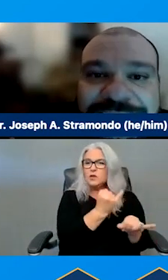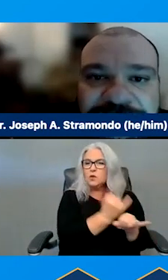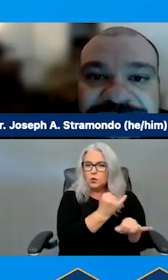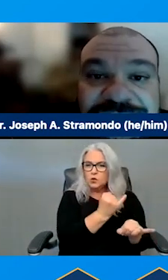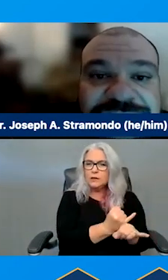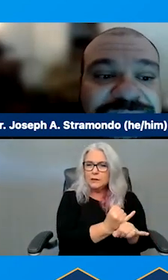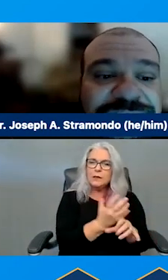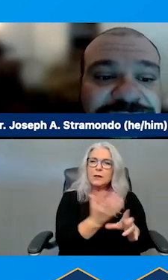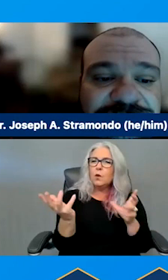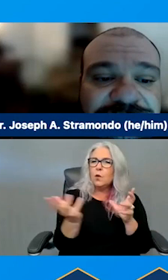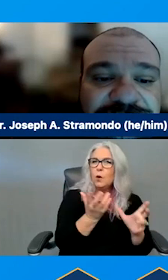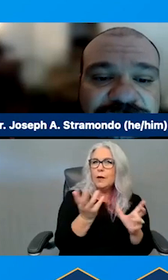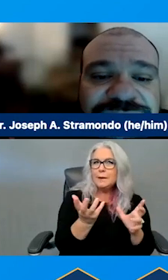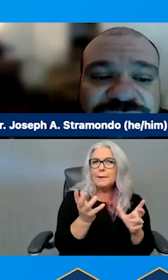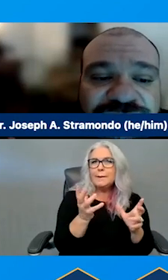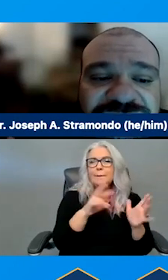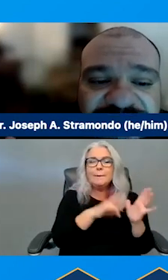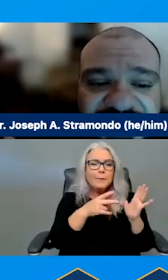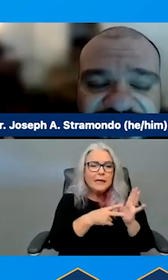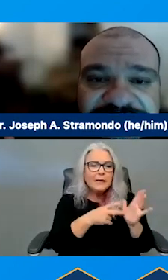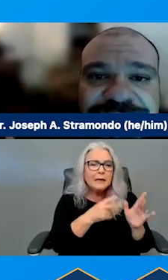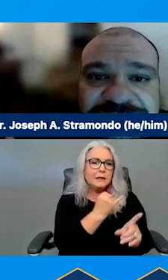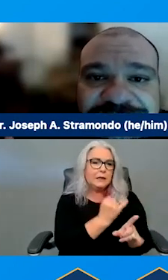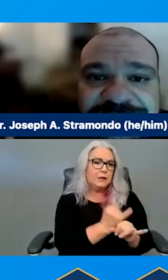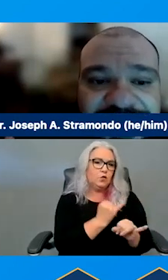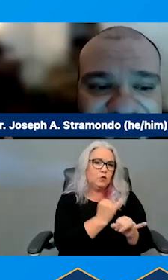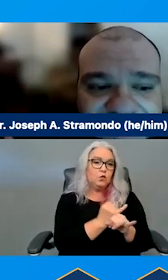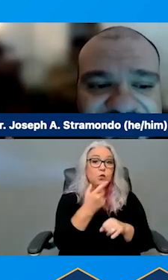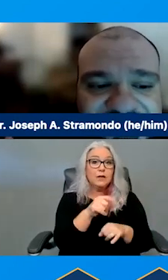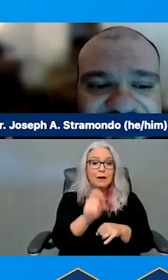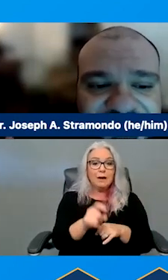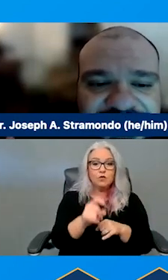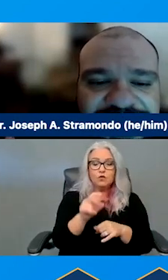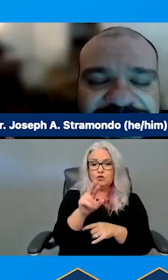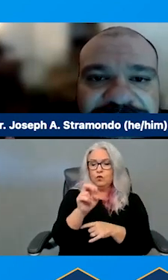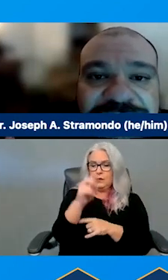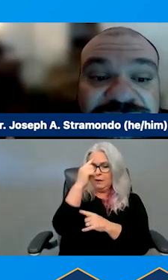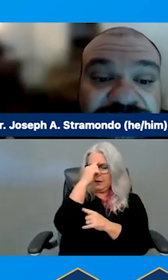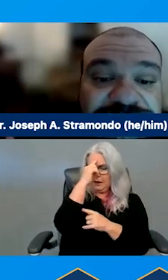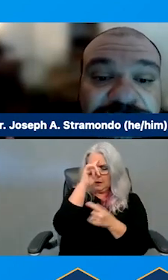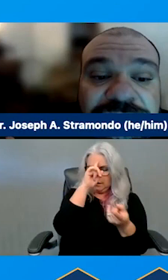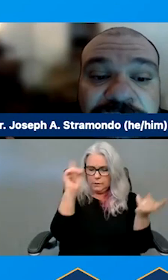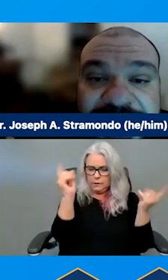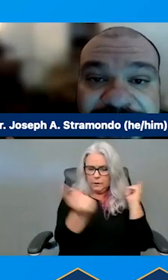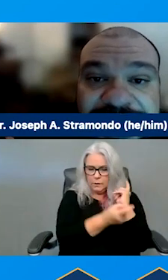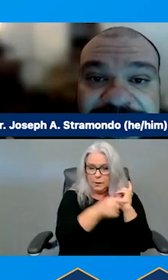institutionalization. Or what counts as an institution. We have to rethink these basic concepts. And we have to do so